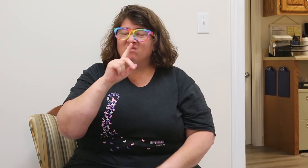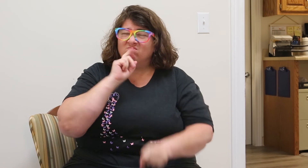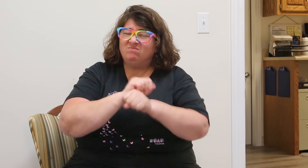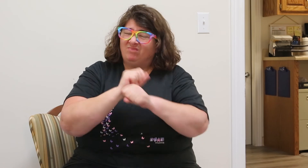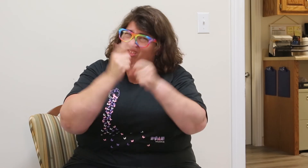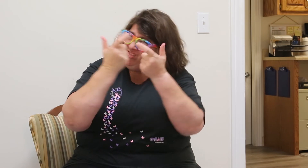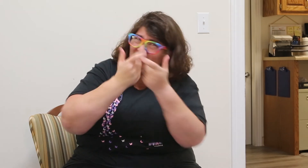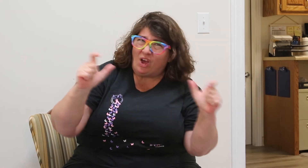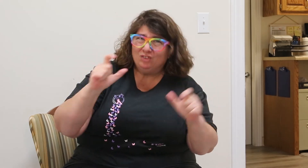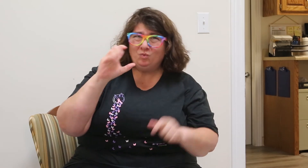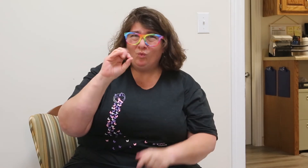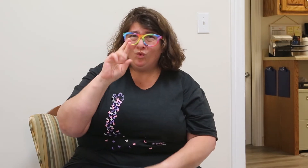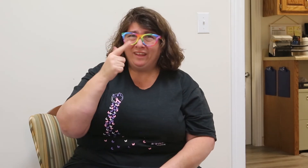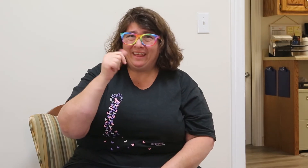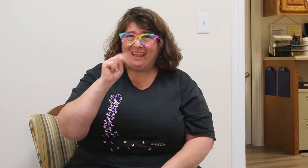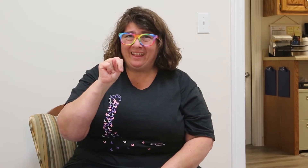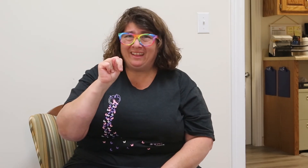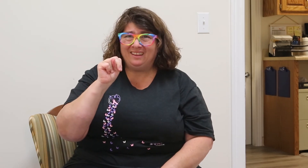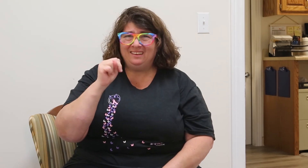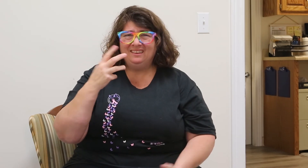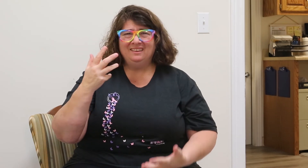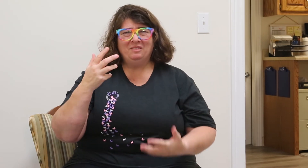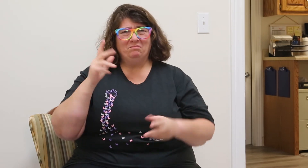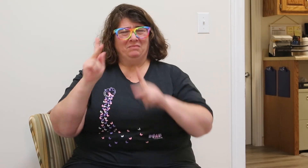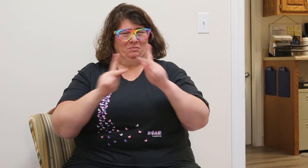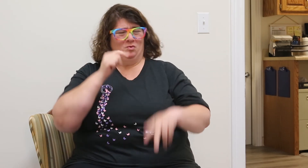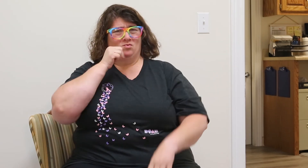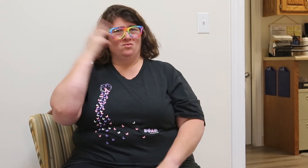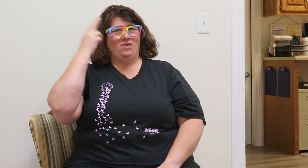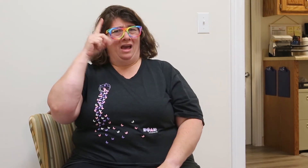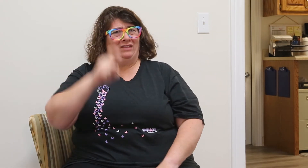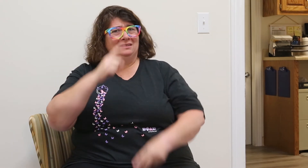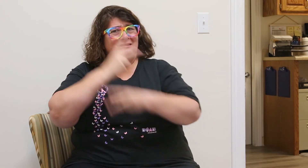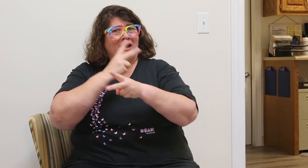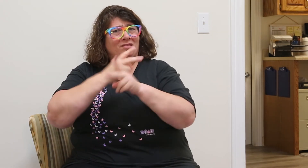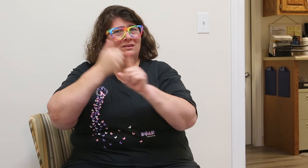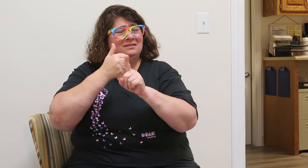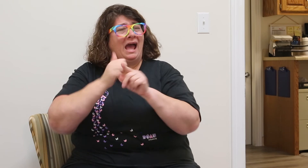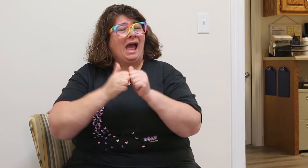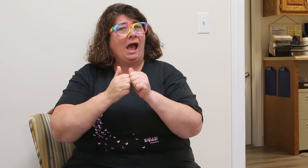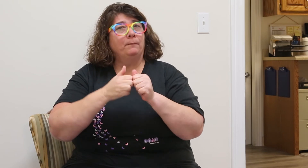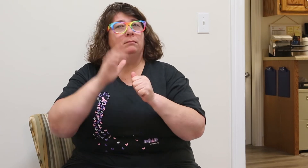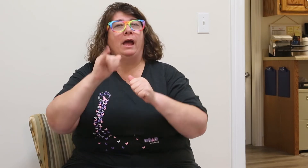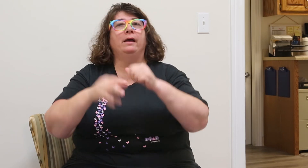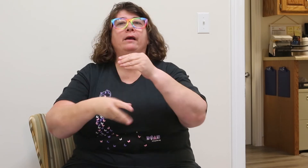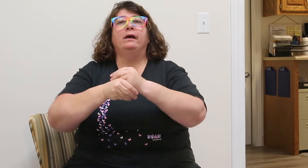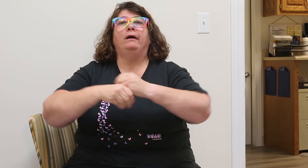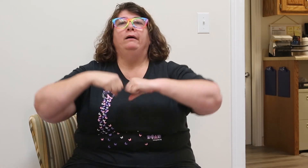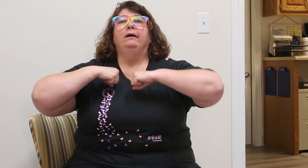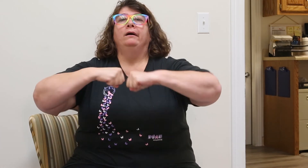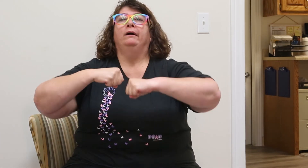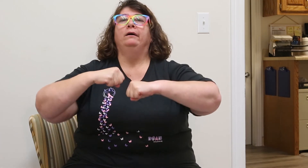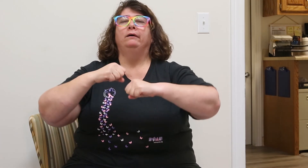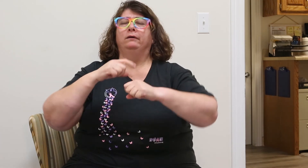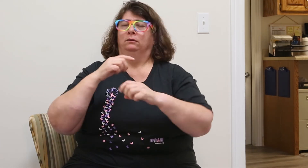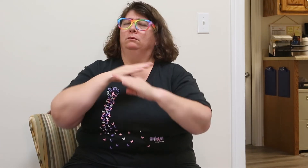actually the largest organ, on our body! If people take extra care of themselves by adding protection gears